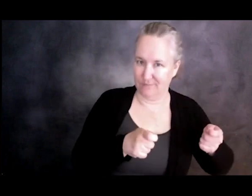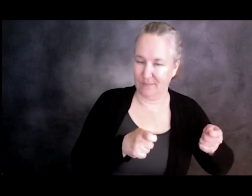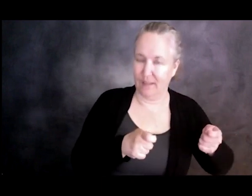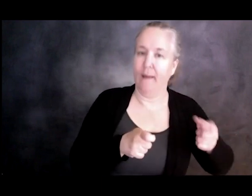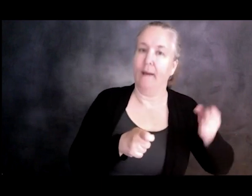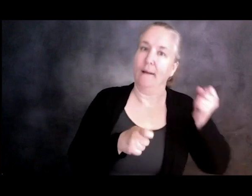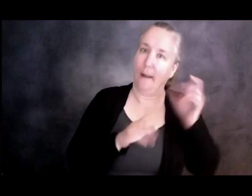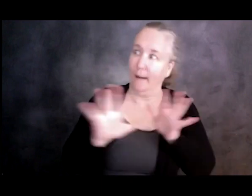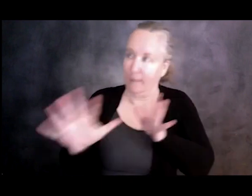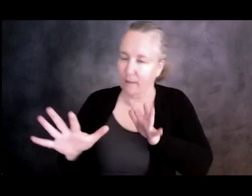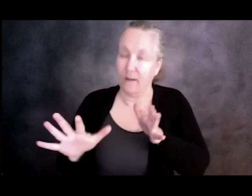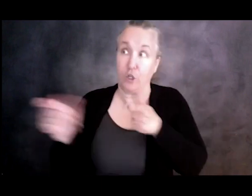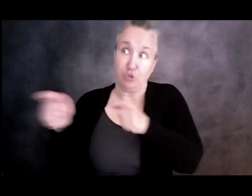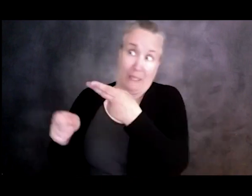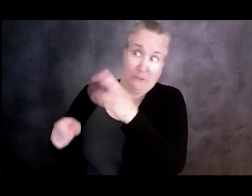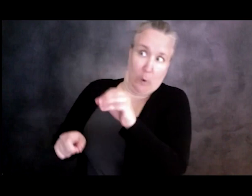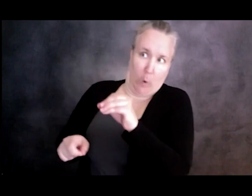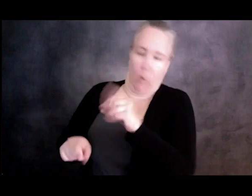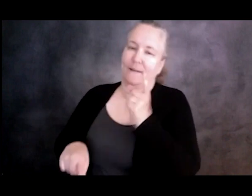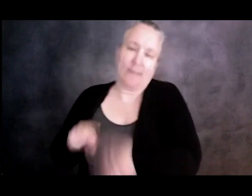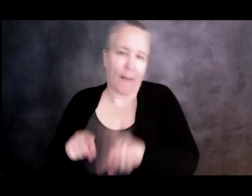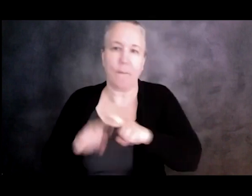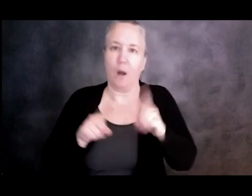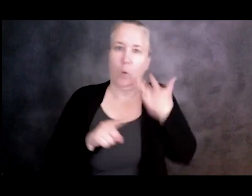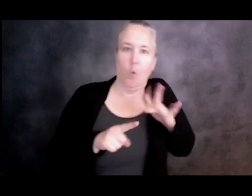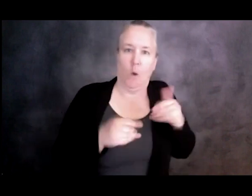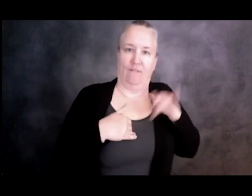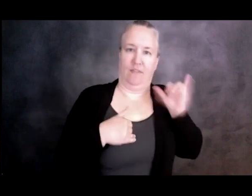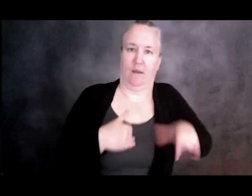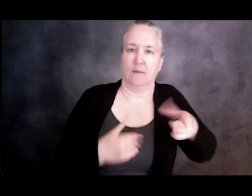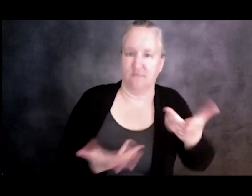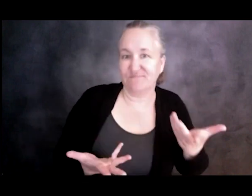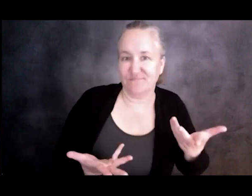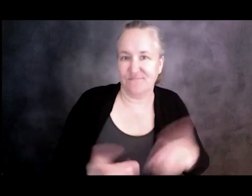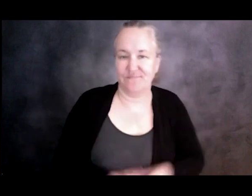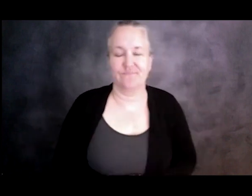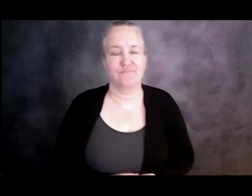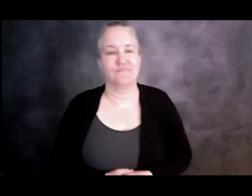But at least we have this writer's room. Thank you for sharing that.